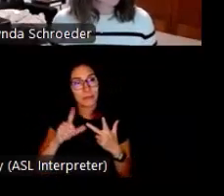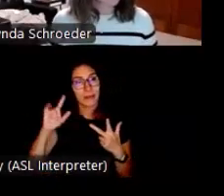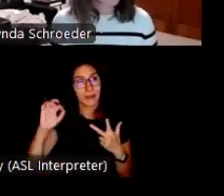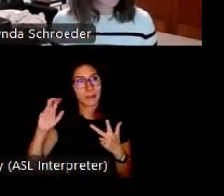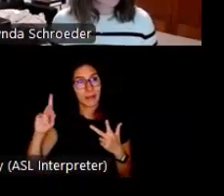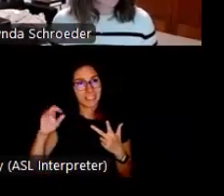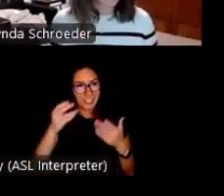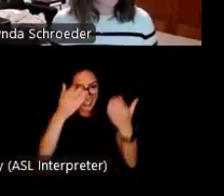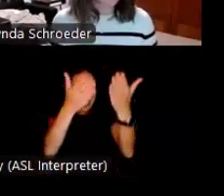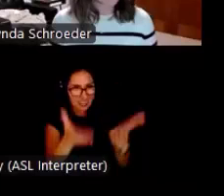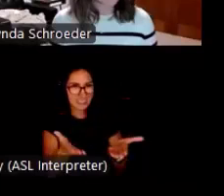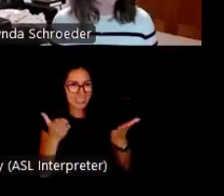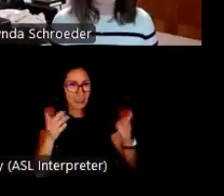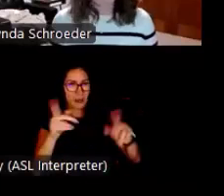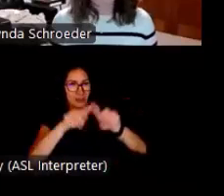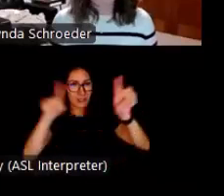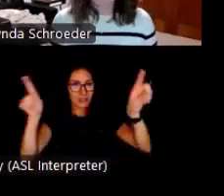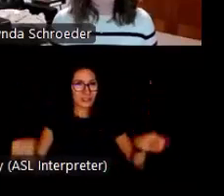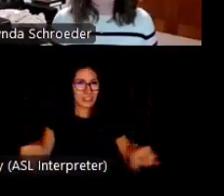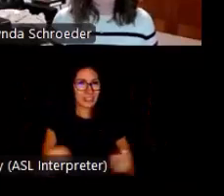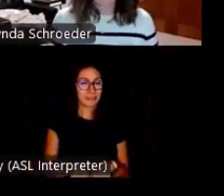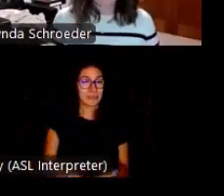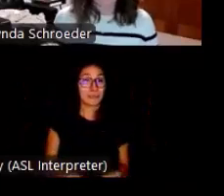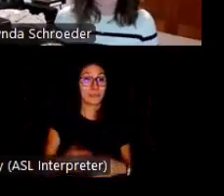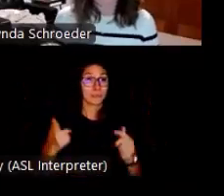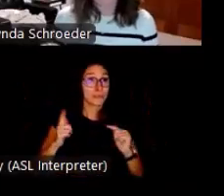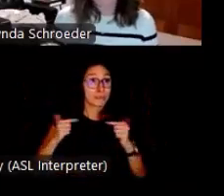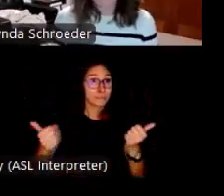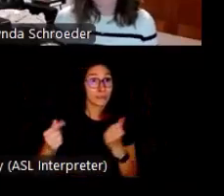So with that, I would like to open to see if there are any questions.